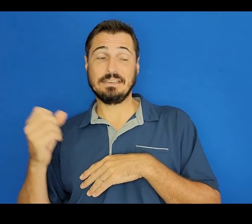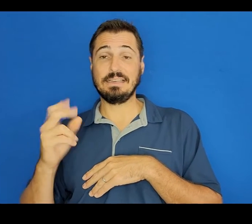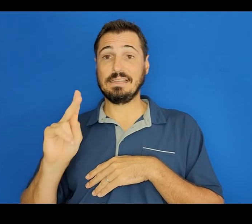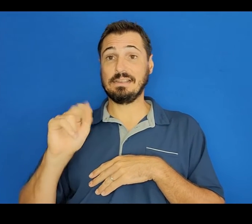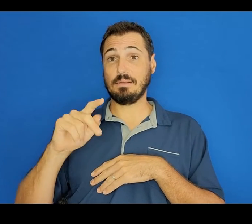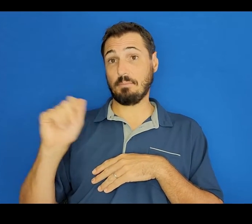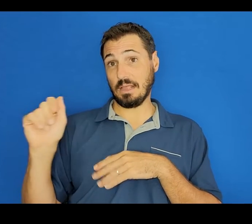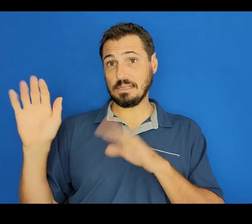each day